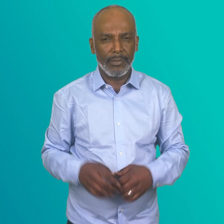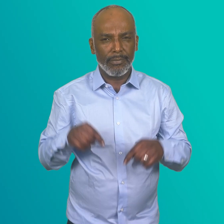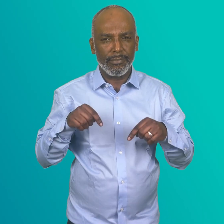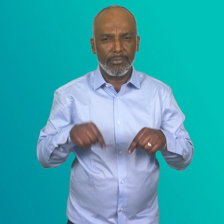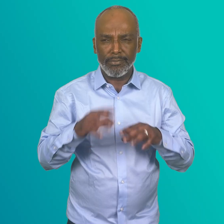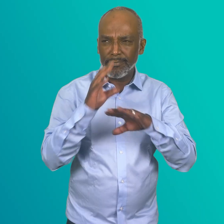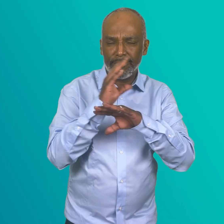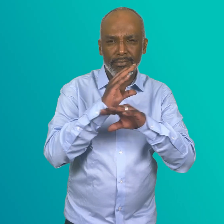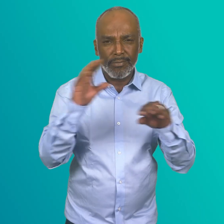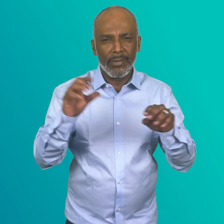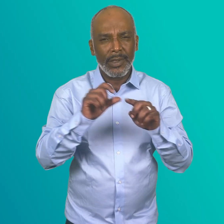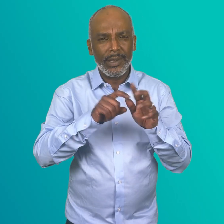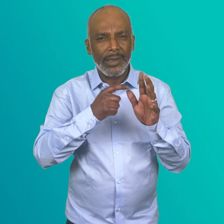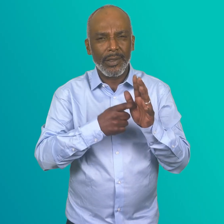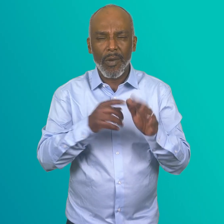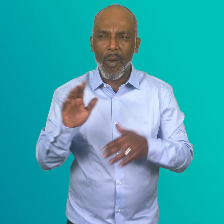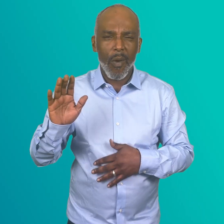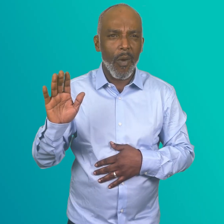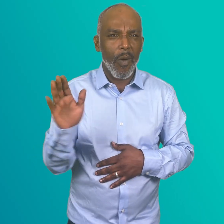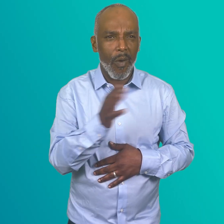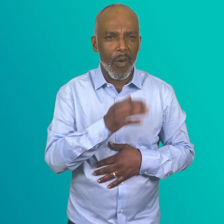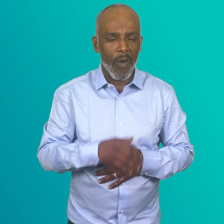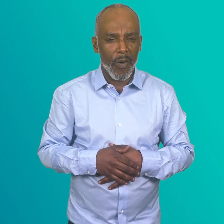Dear all,